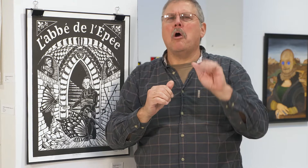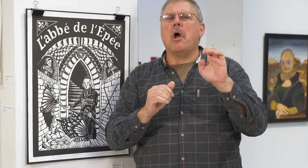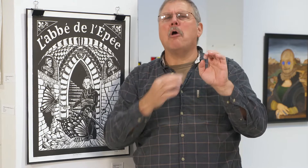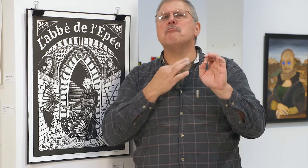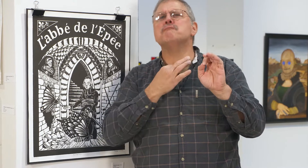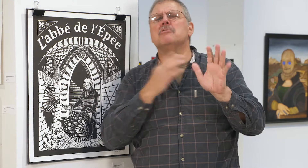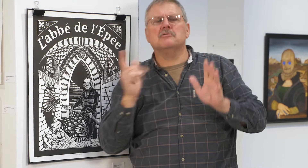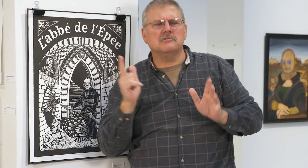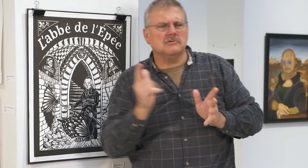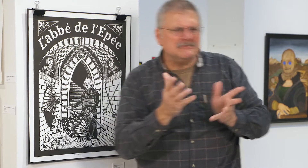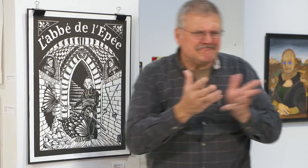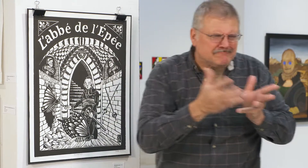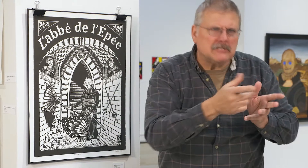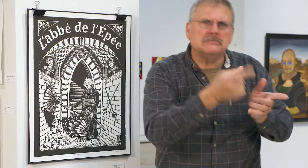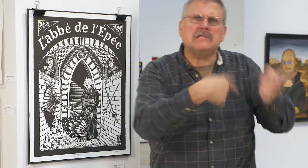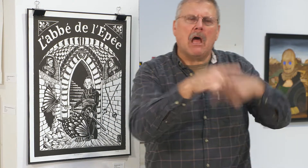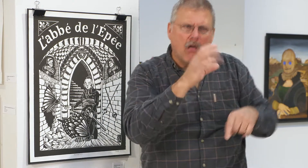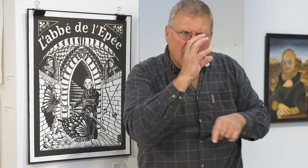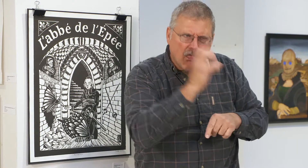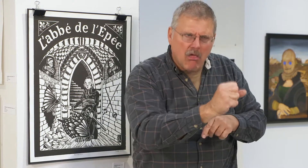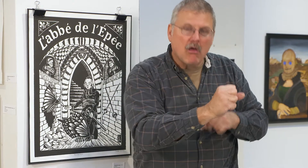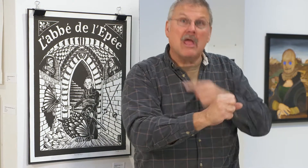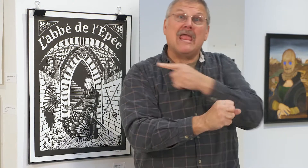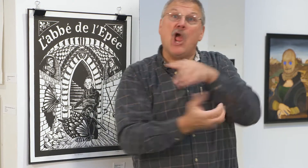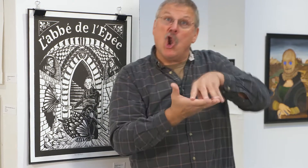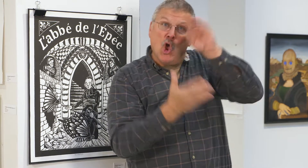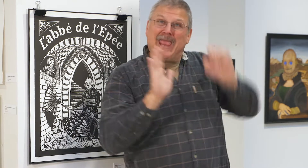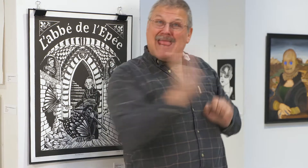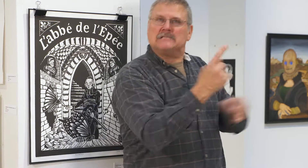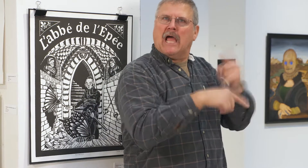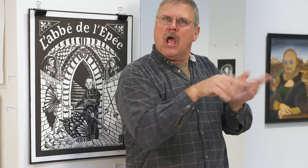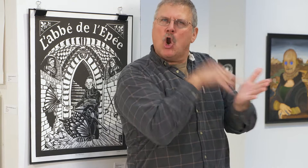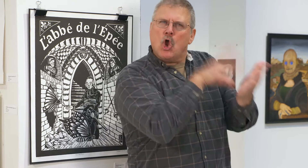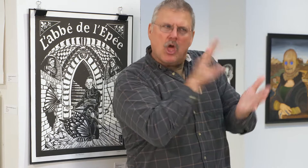De l'Épée began to learn their sign language, a native language of that region,